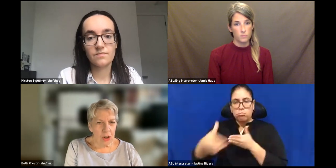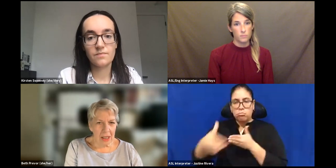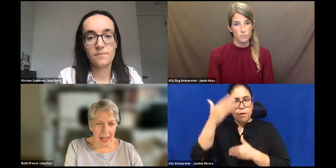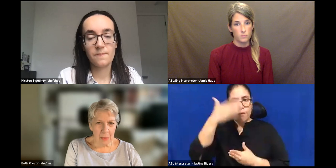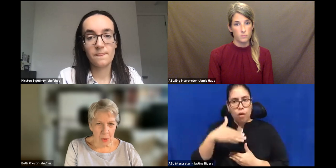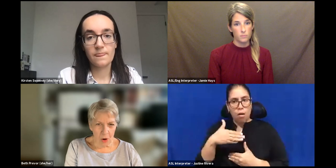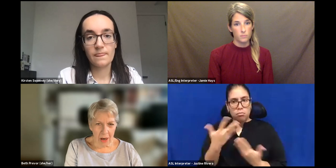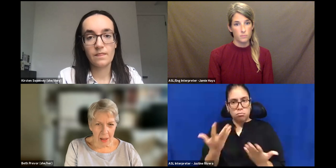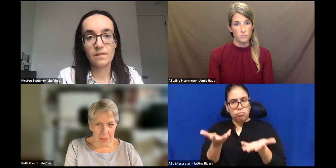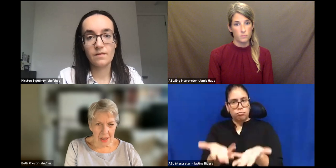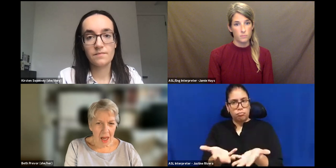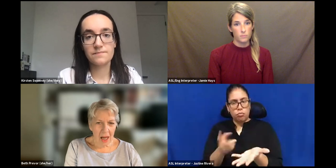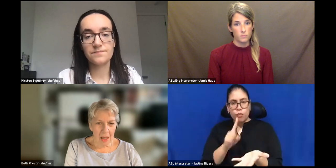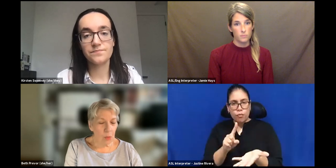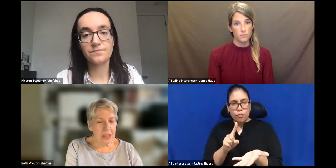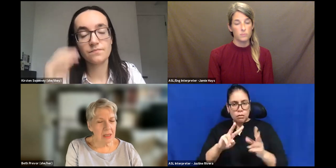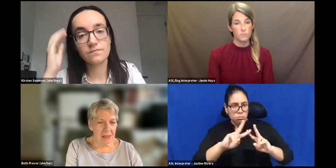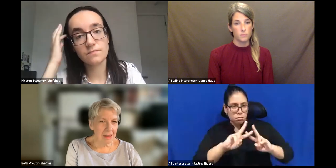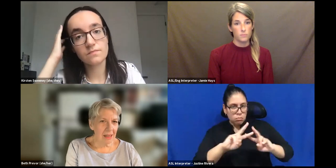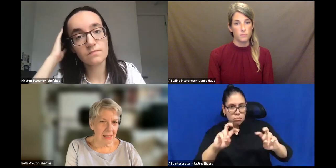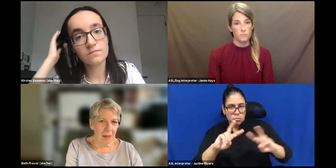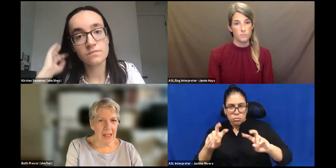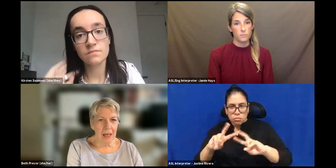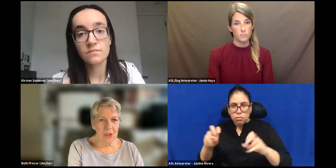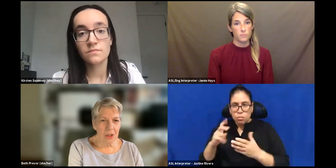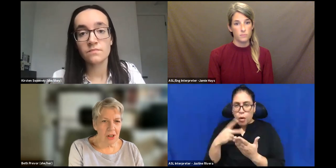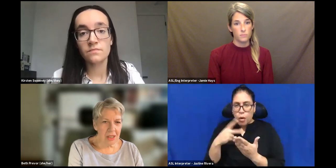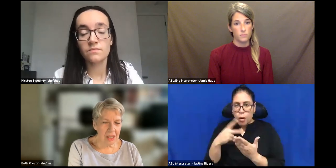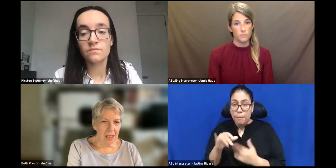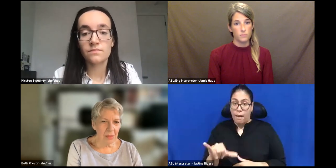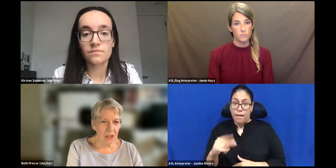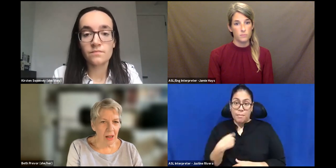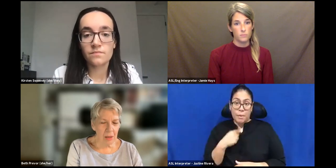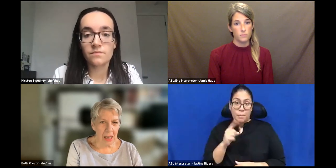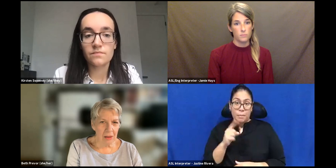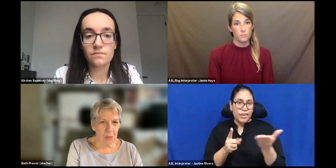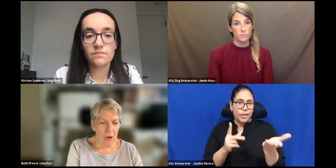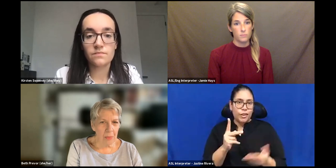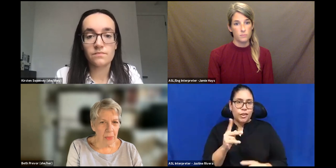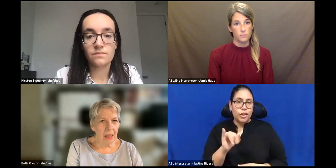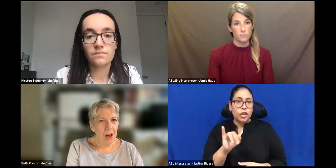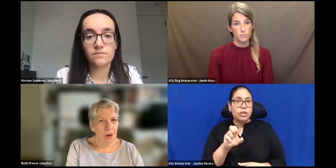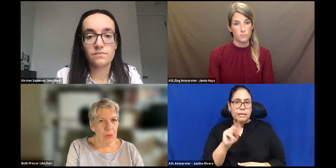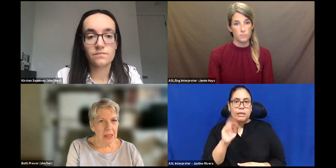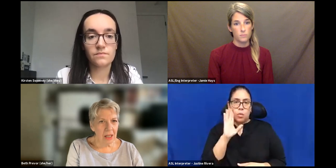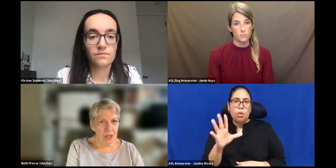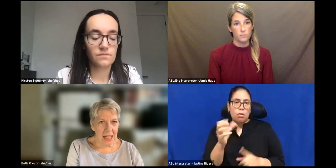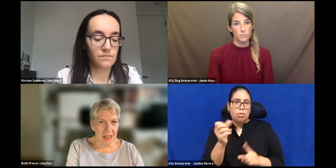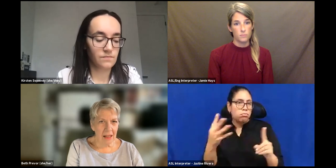looking at programs, which is something that I'm sure Kirsten is going to be talking about more, but really understanding